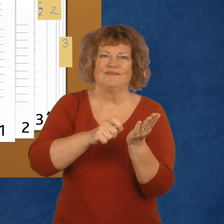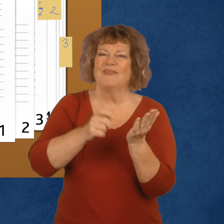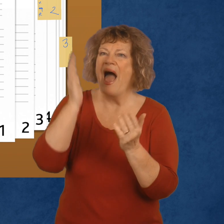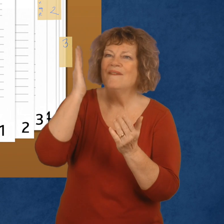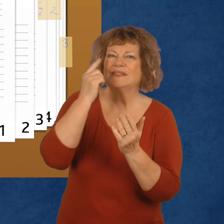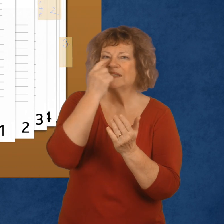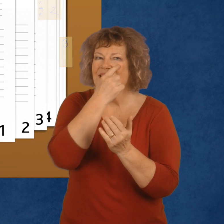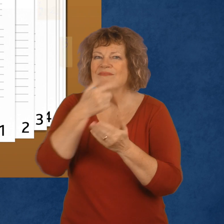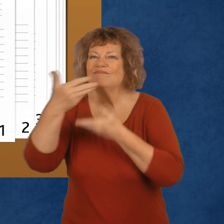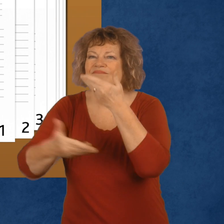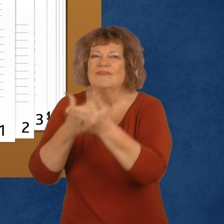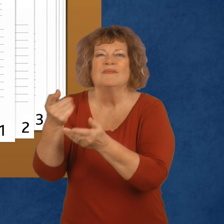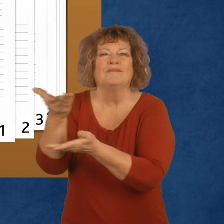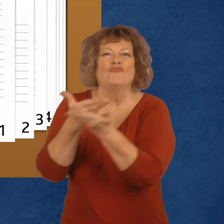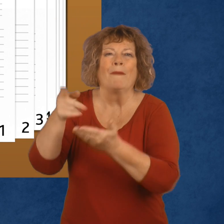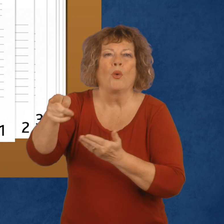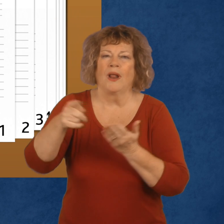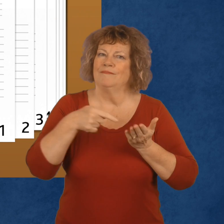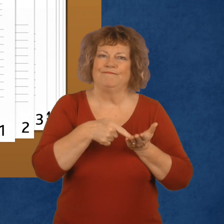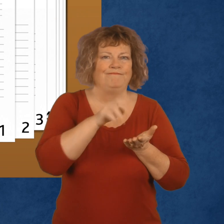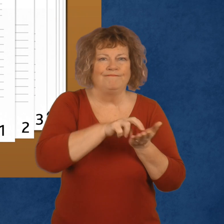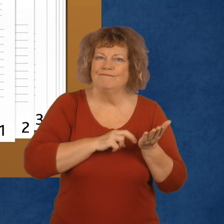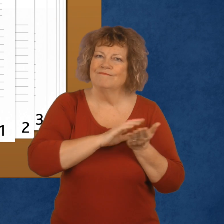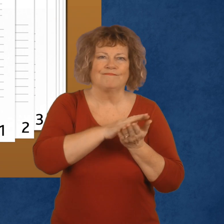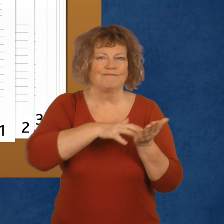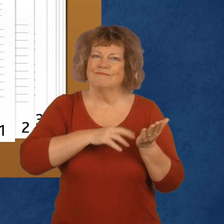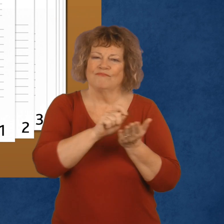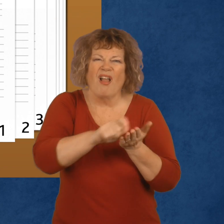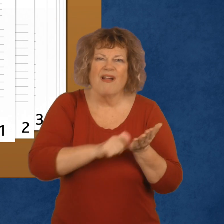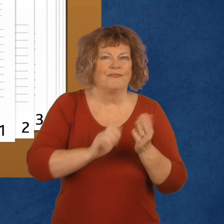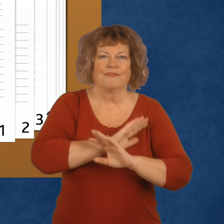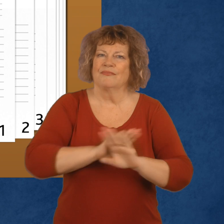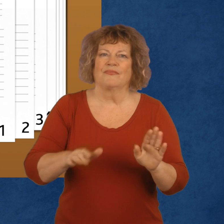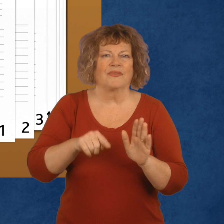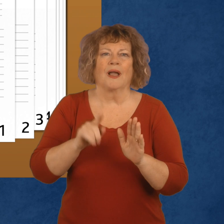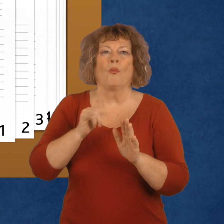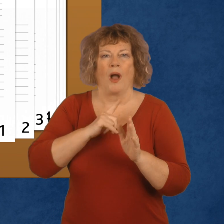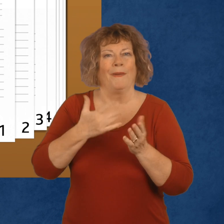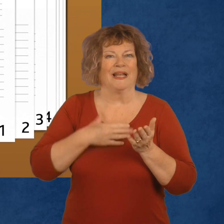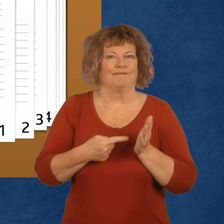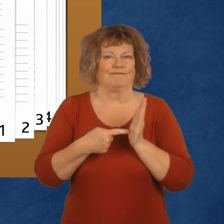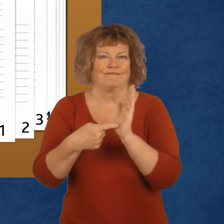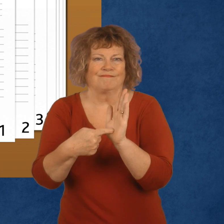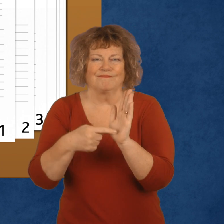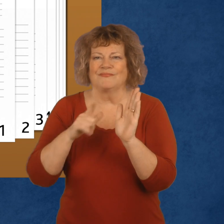You may be asked to show the tribunal that you have an unmarked copy of the file of documents when you give evidence.